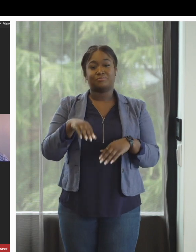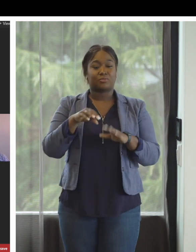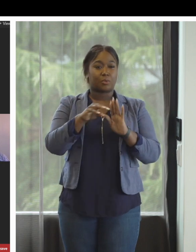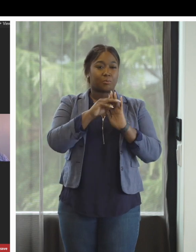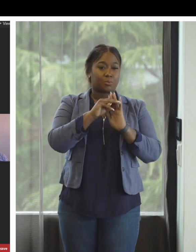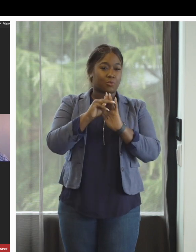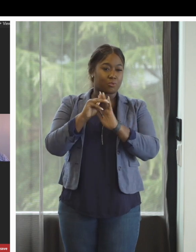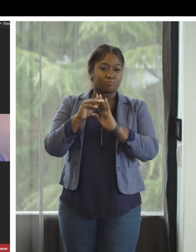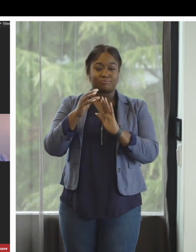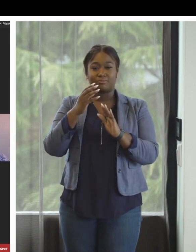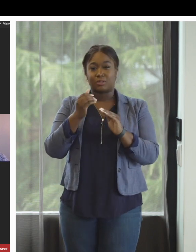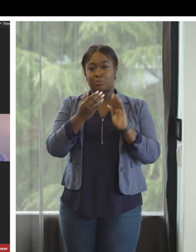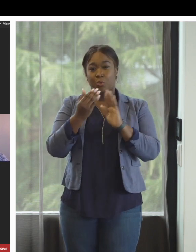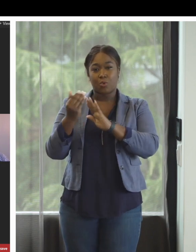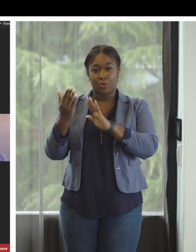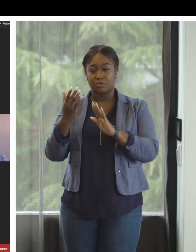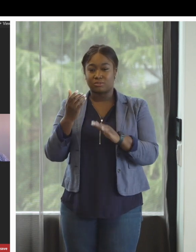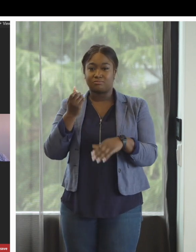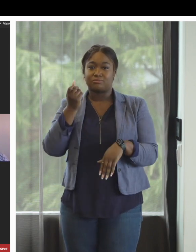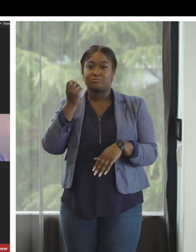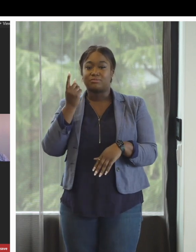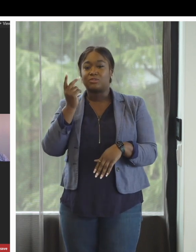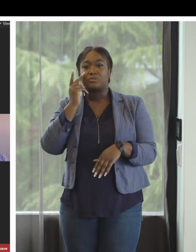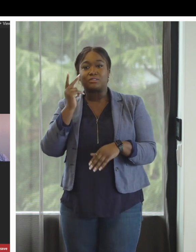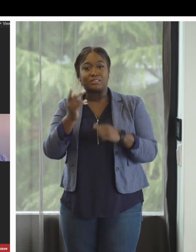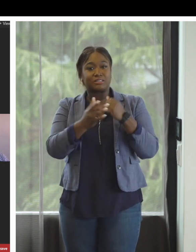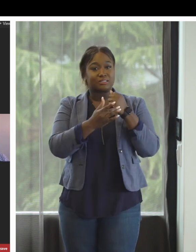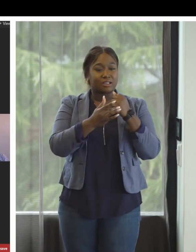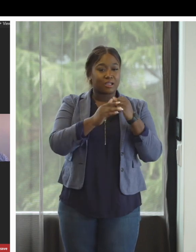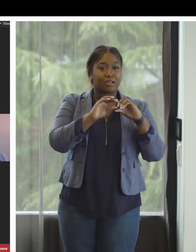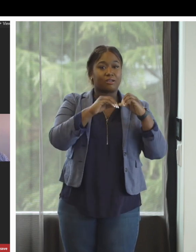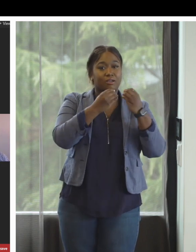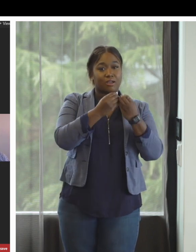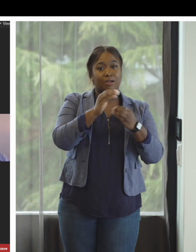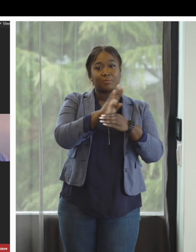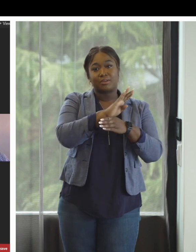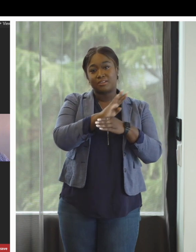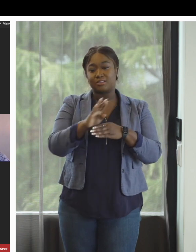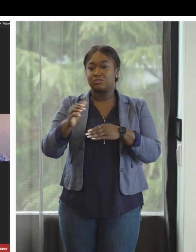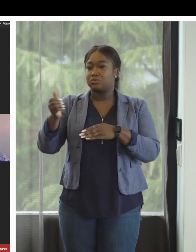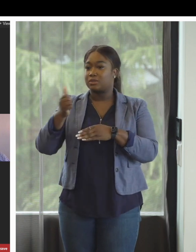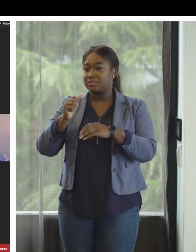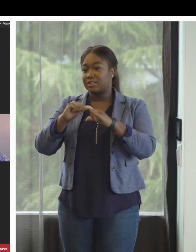local and state government are involved transit agencies and then we have numerous